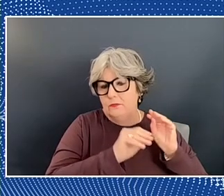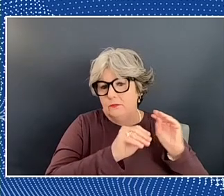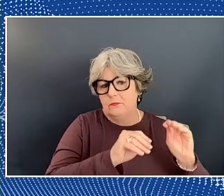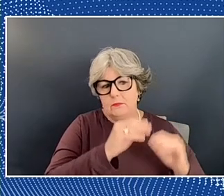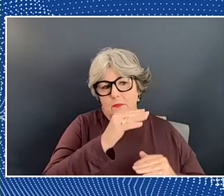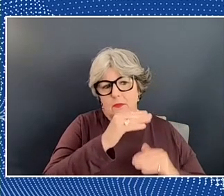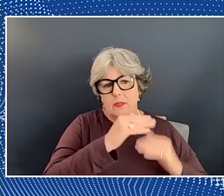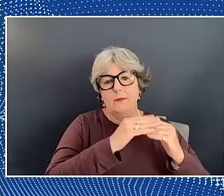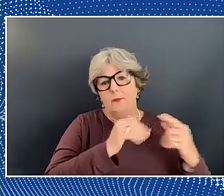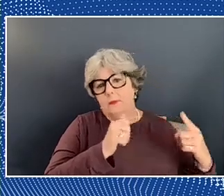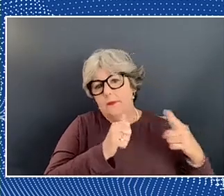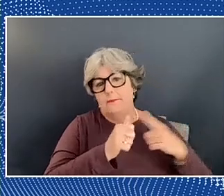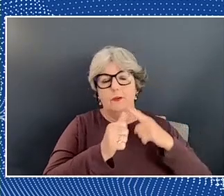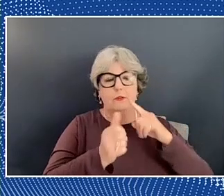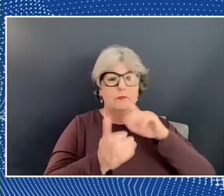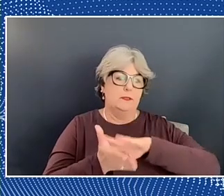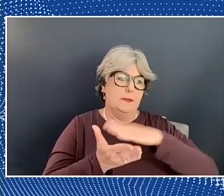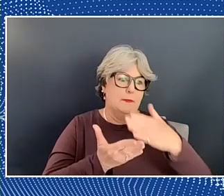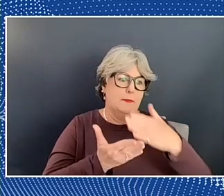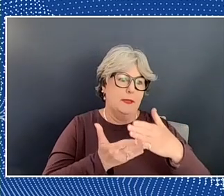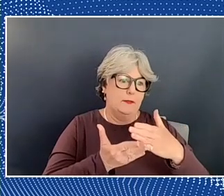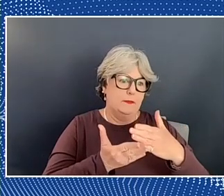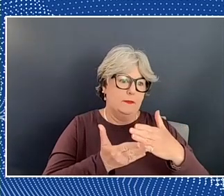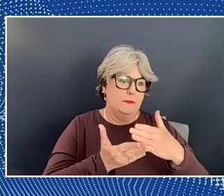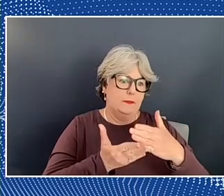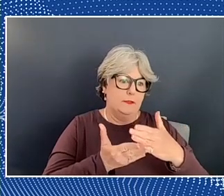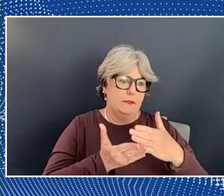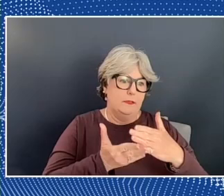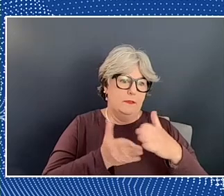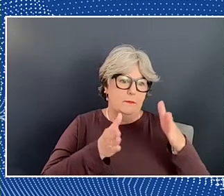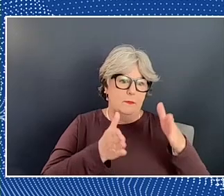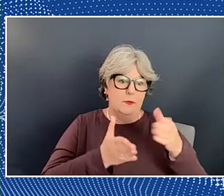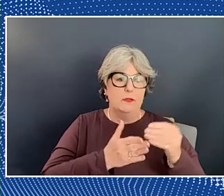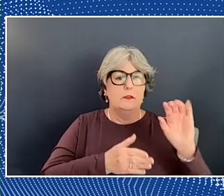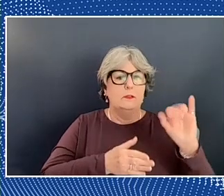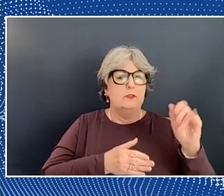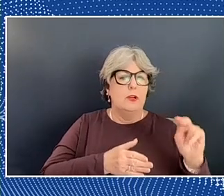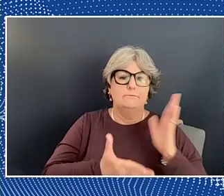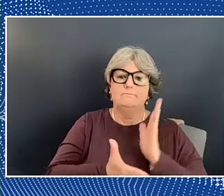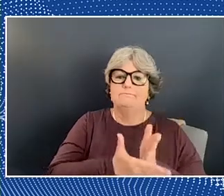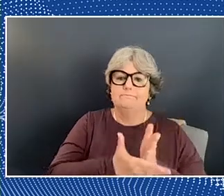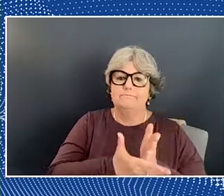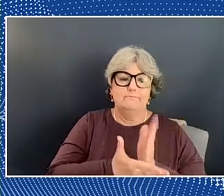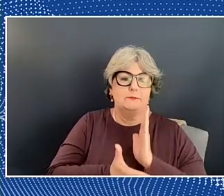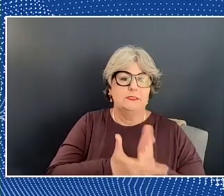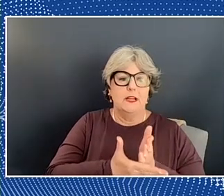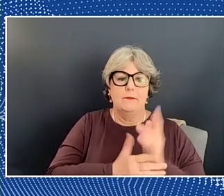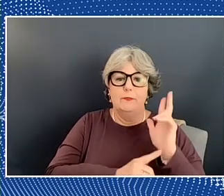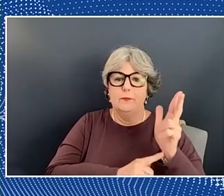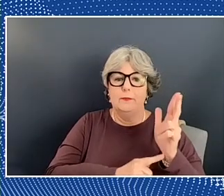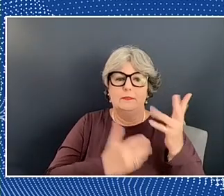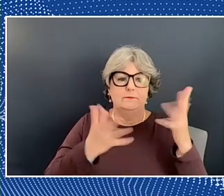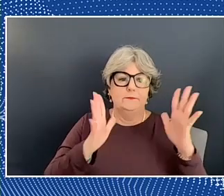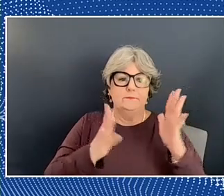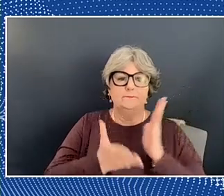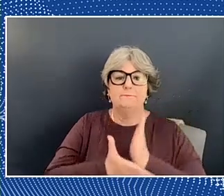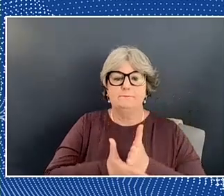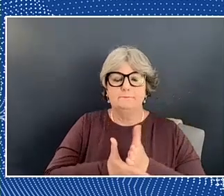amount. So if somebody bought a house- John, we have- that's the end of the three minute time period. dollars was paid off in student debt-